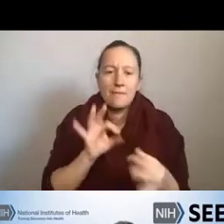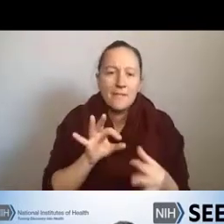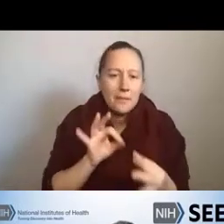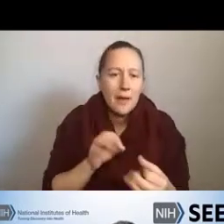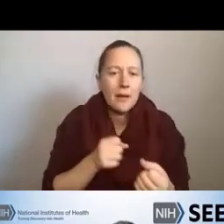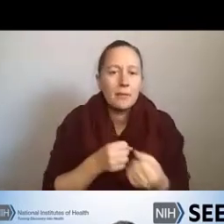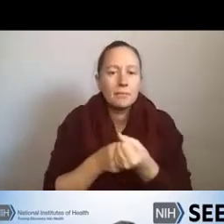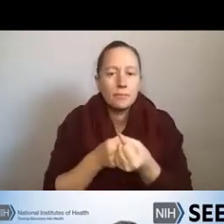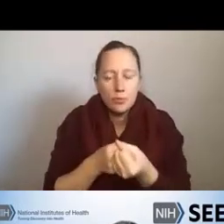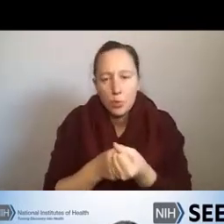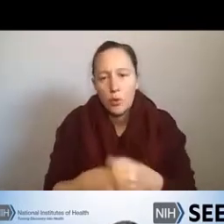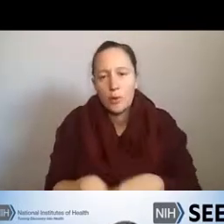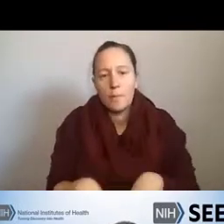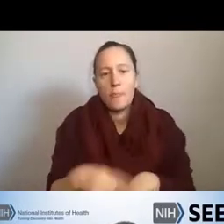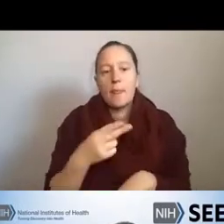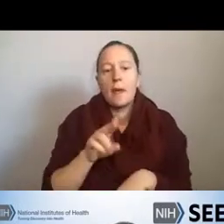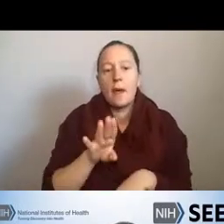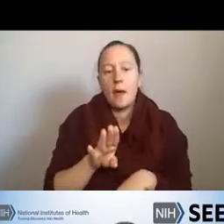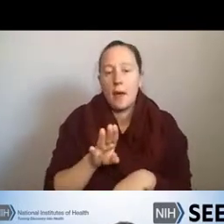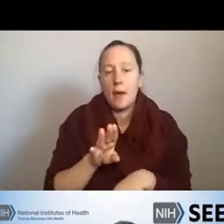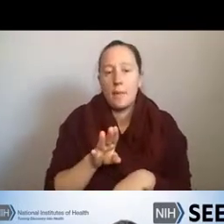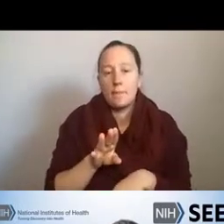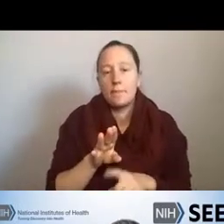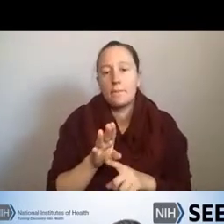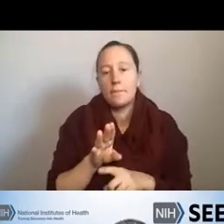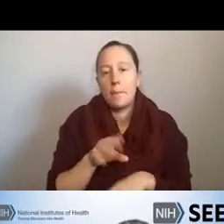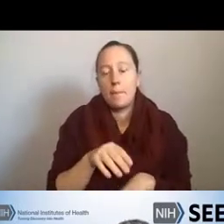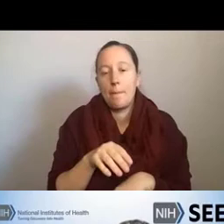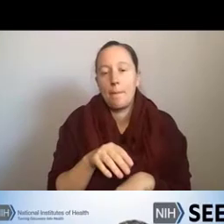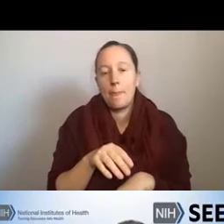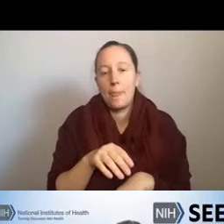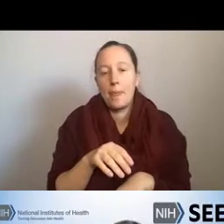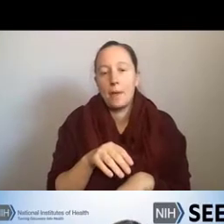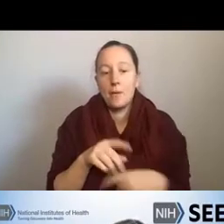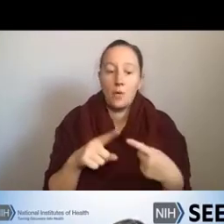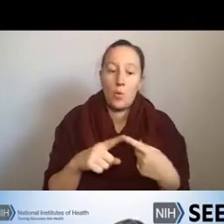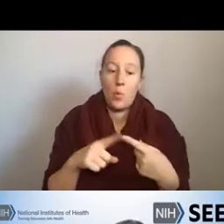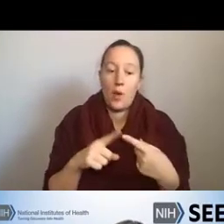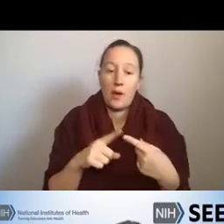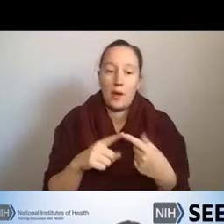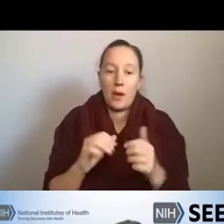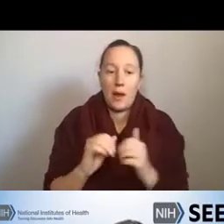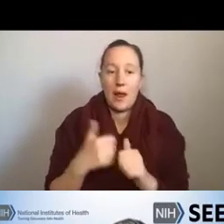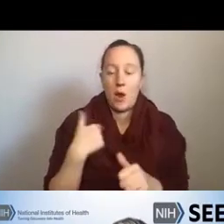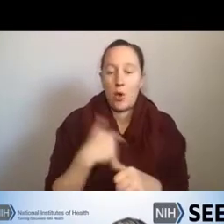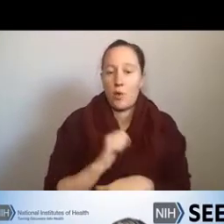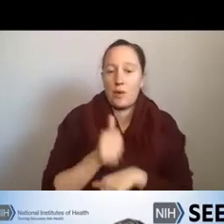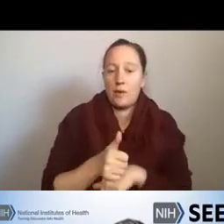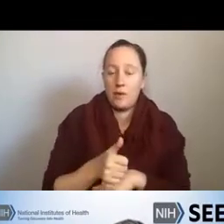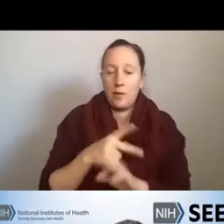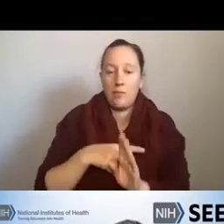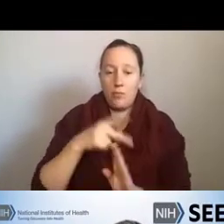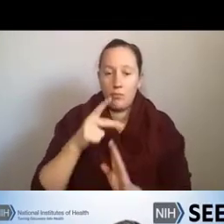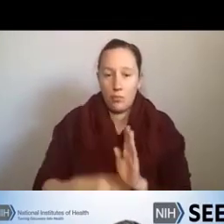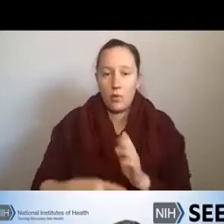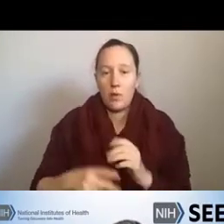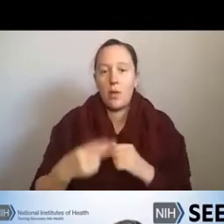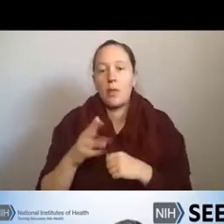And these hubs are then tasked with ... One, the way that we created the program, most of these hubs also bring in matching components,